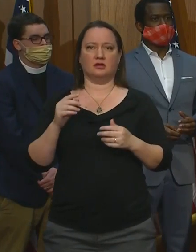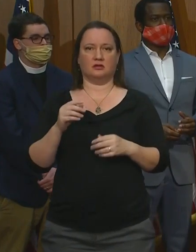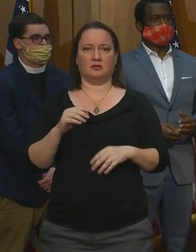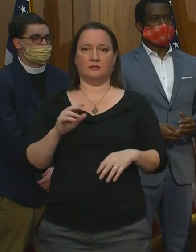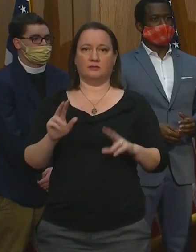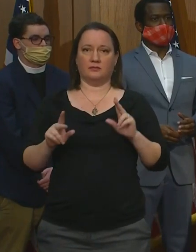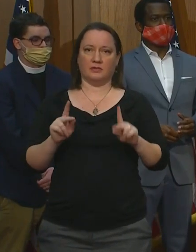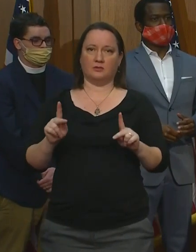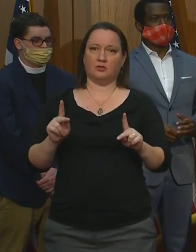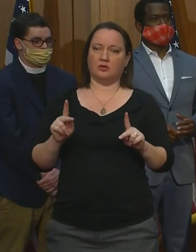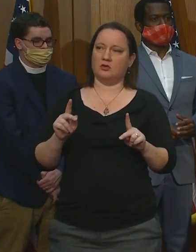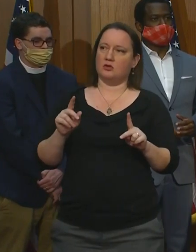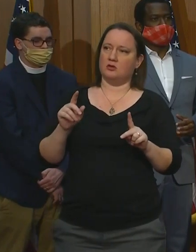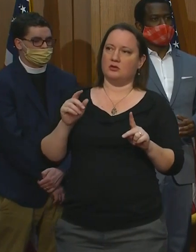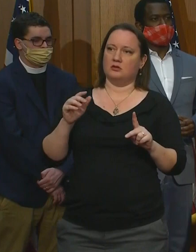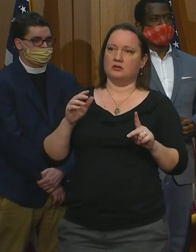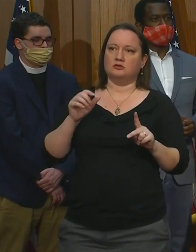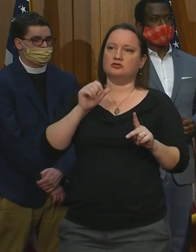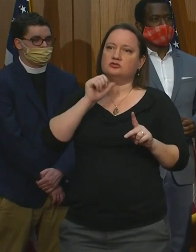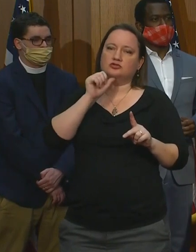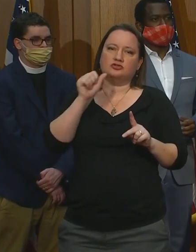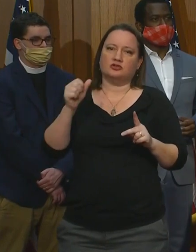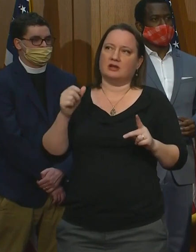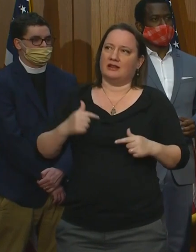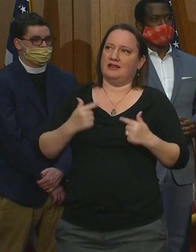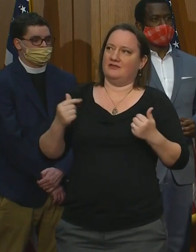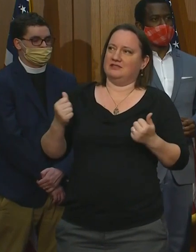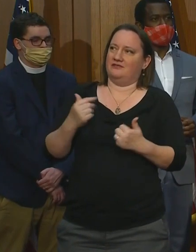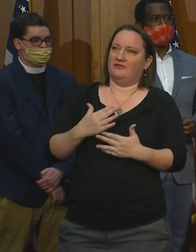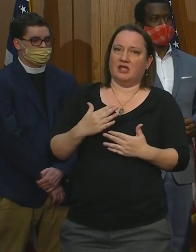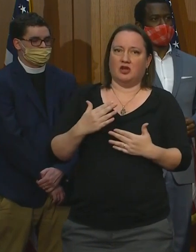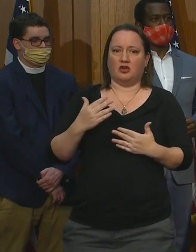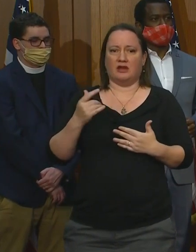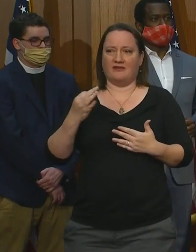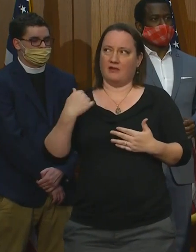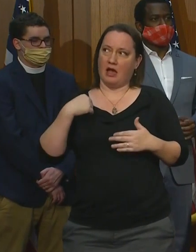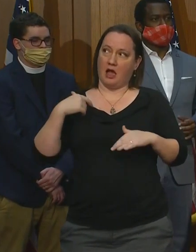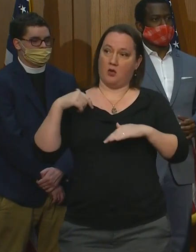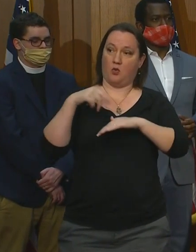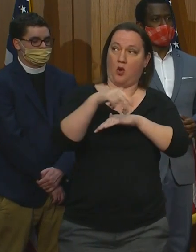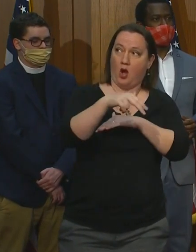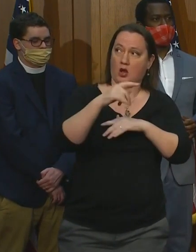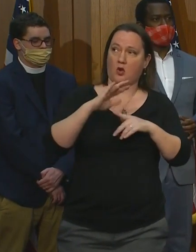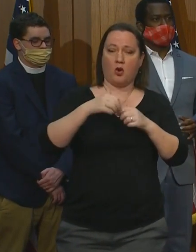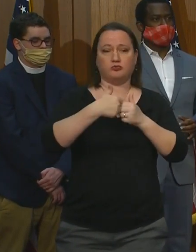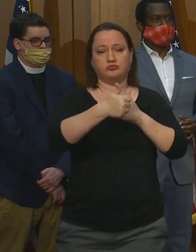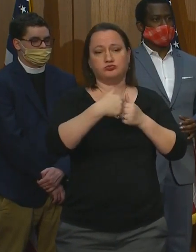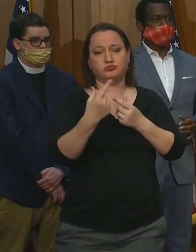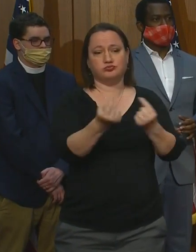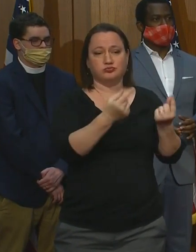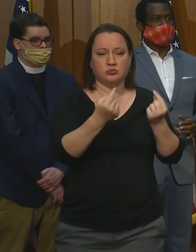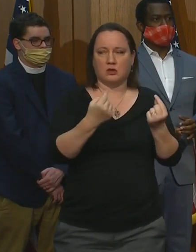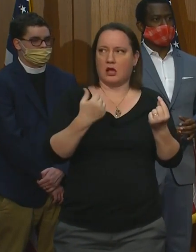THE FEAR THAT DAY THEIR CHILDREN OR THEIR LOVED ONES COULD BE KILLED IF THEY DO